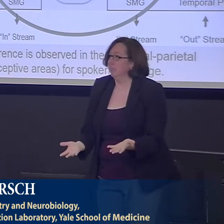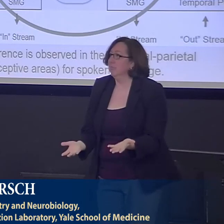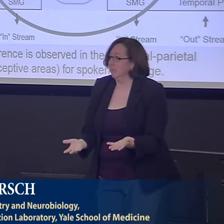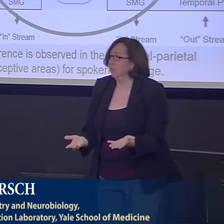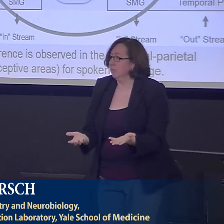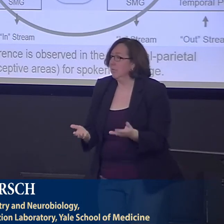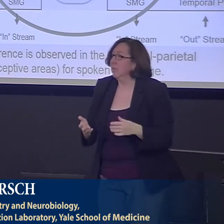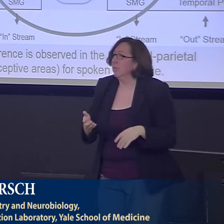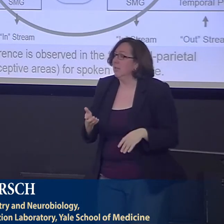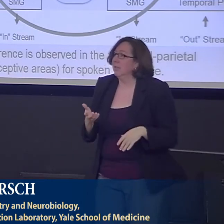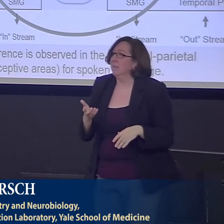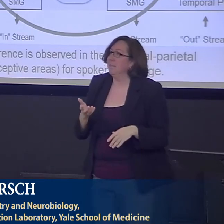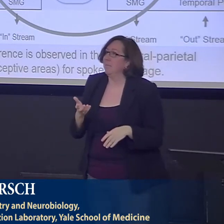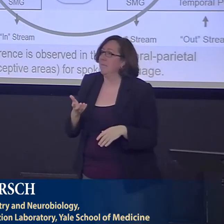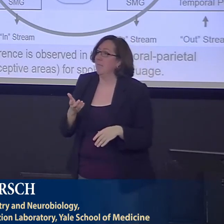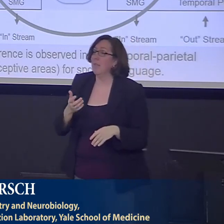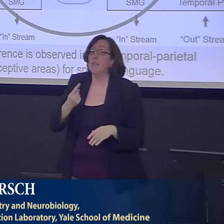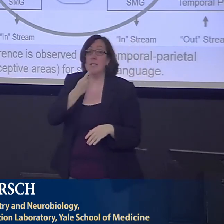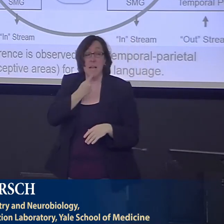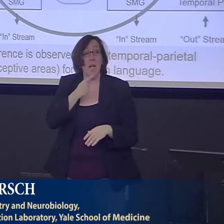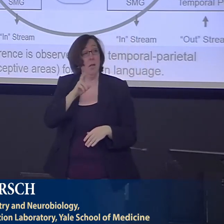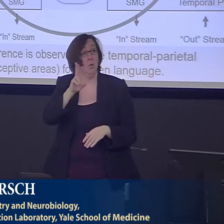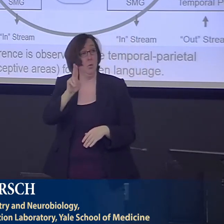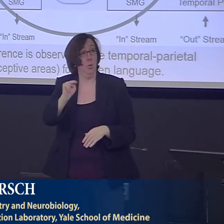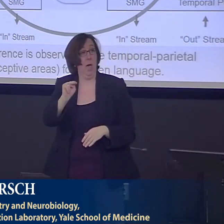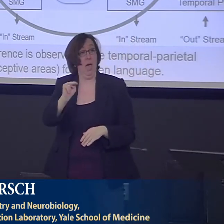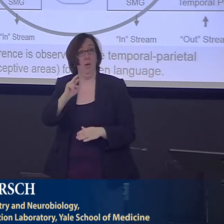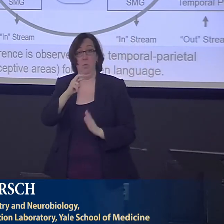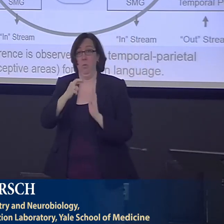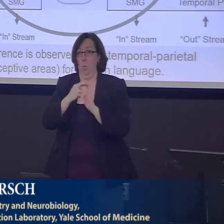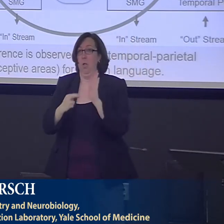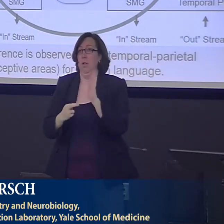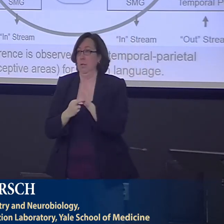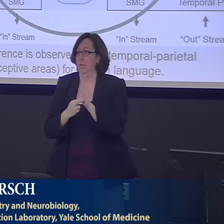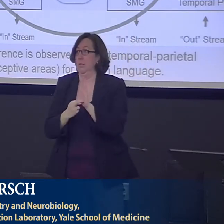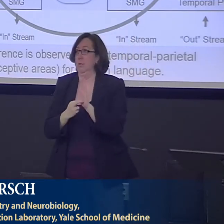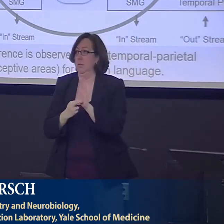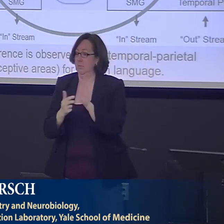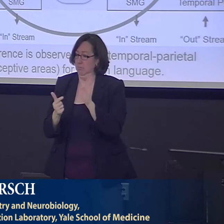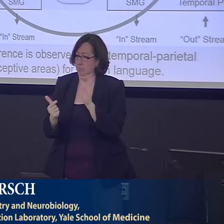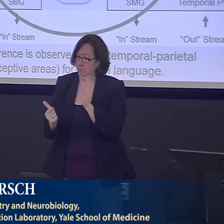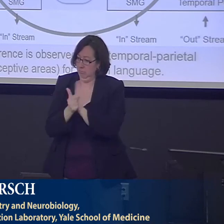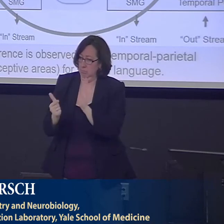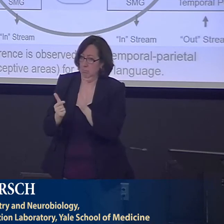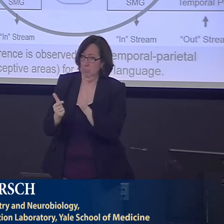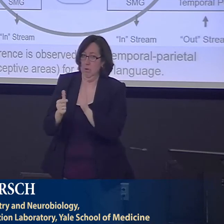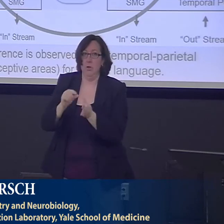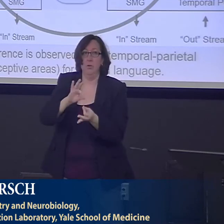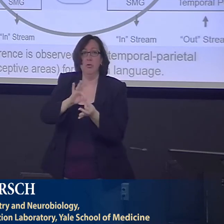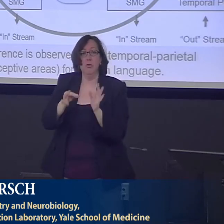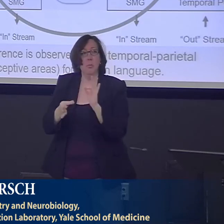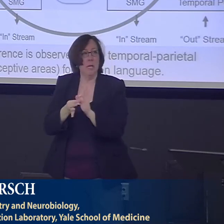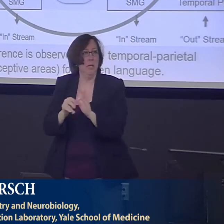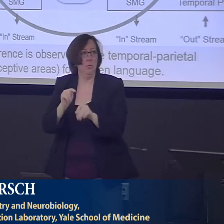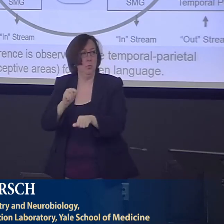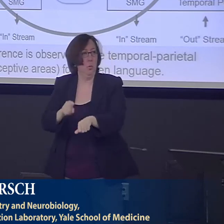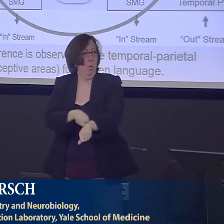and how they had rules at the United Nations forbid them from doing interpreting over long periods of time